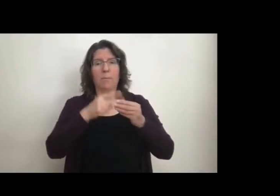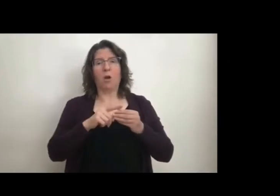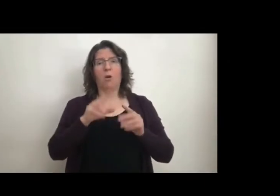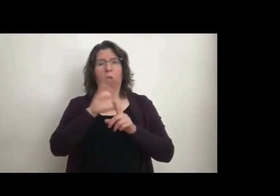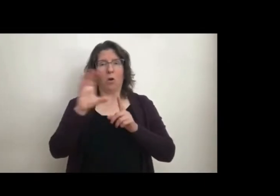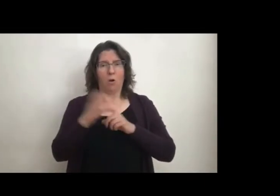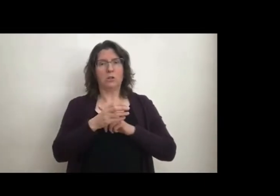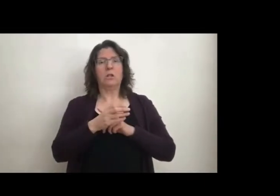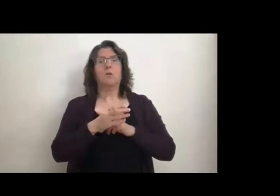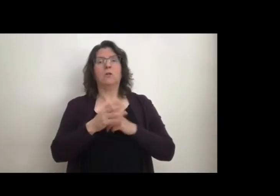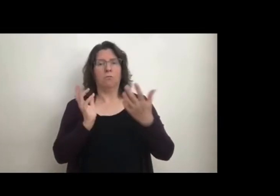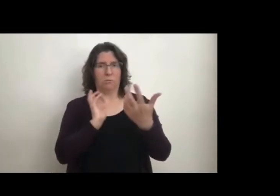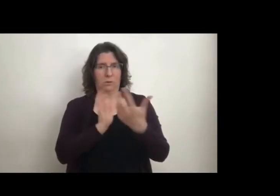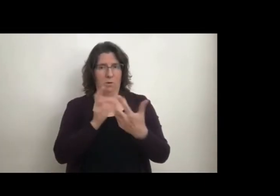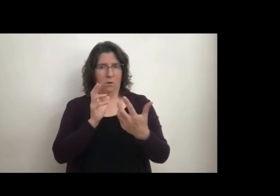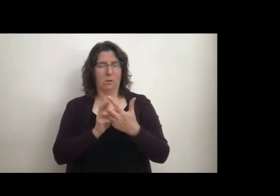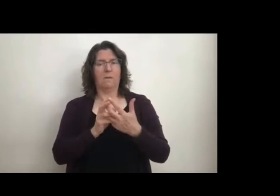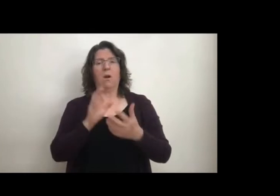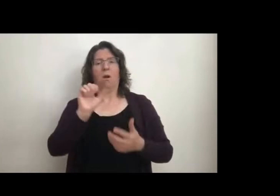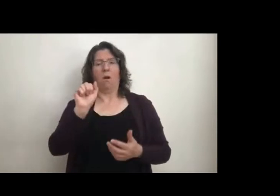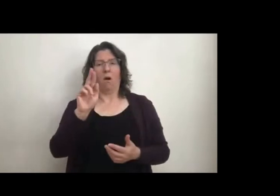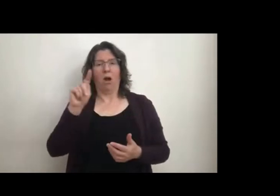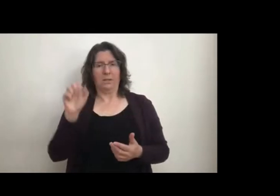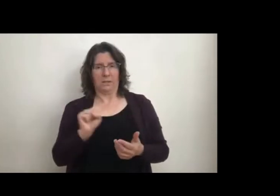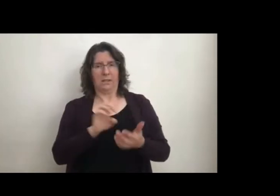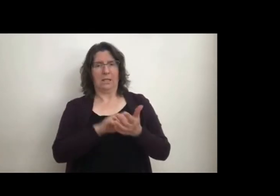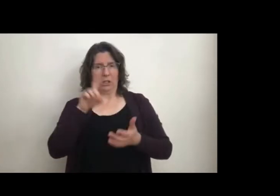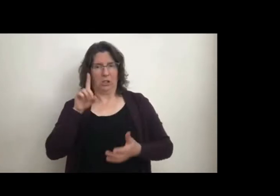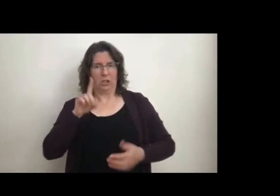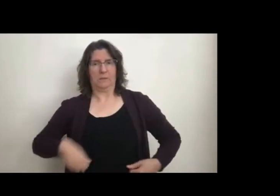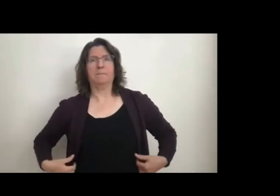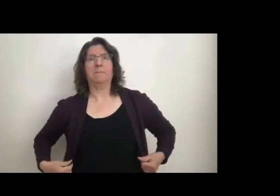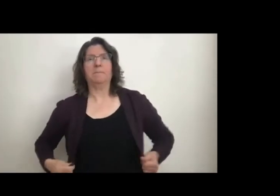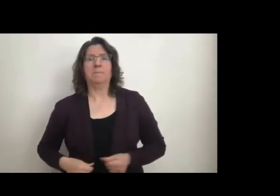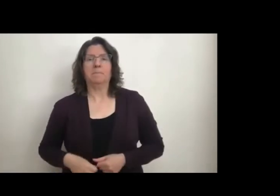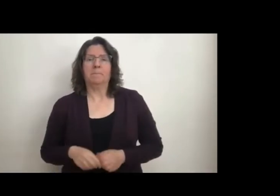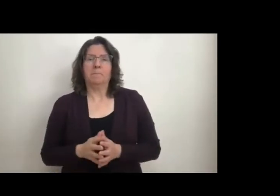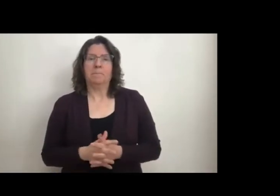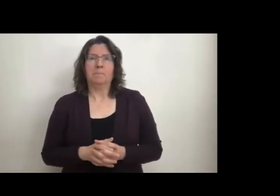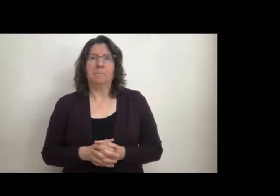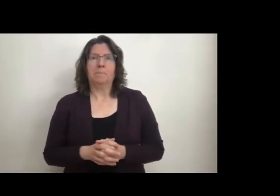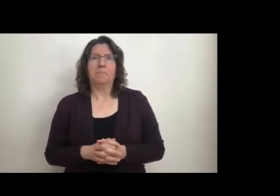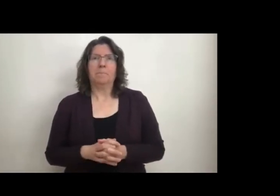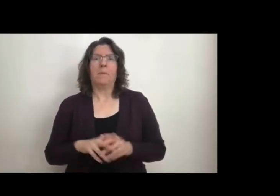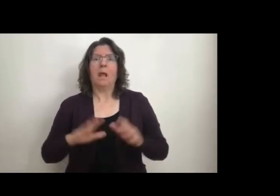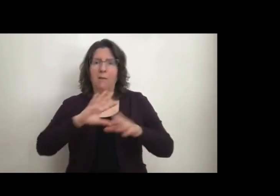In my studies I also learned about "Culturally Responsive Arts Education."